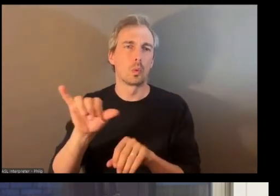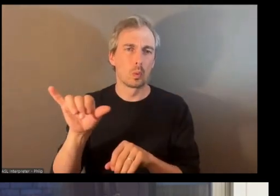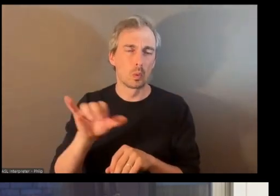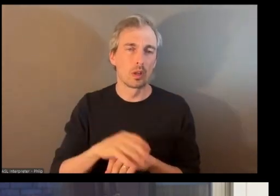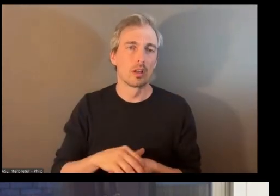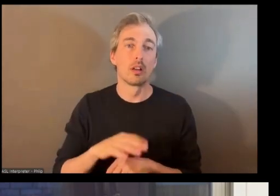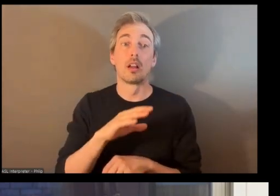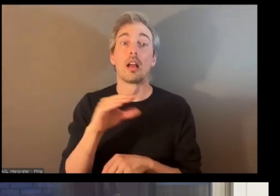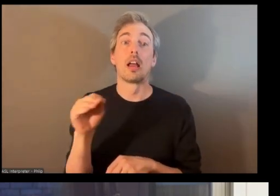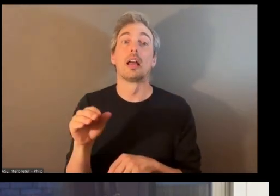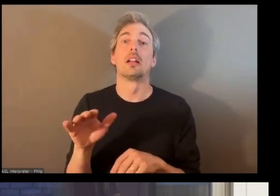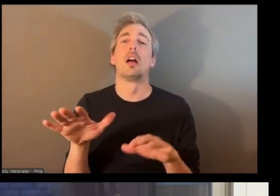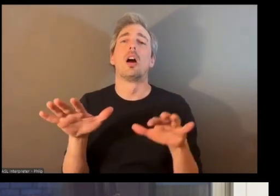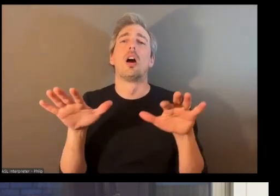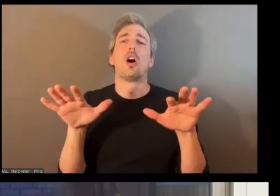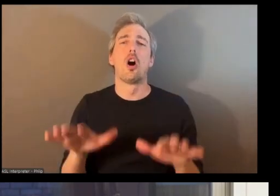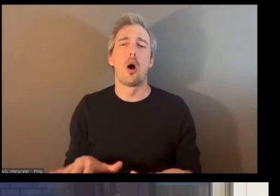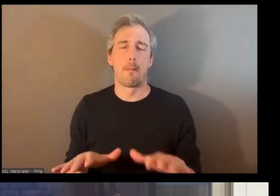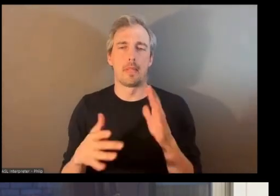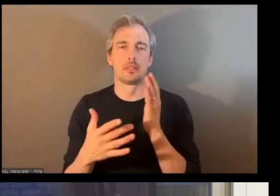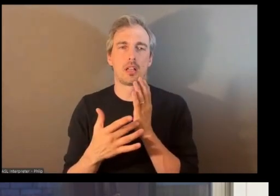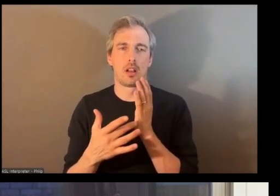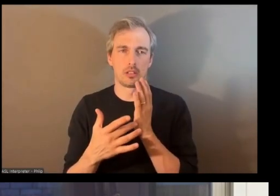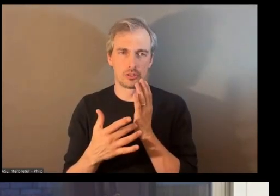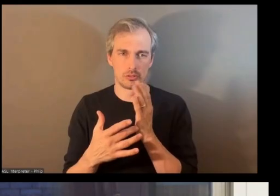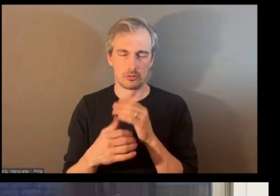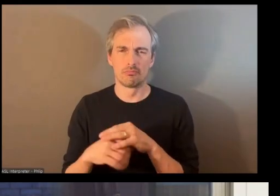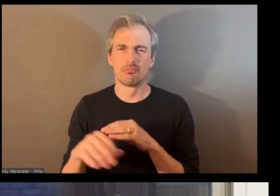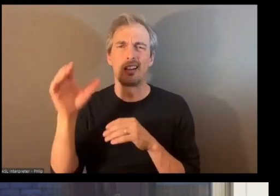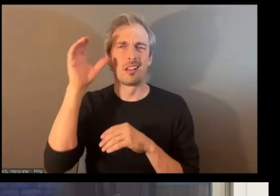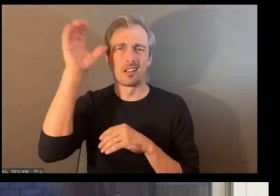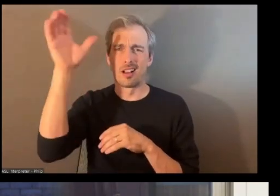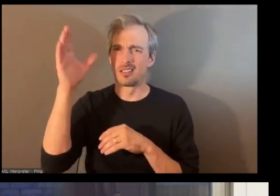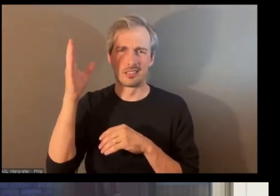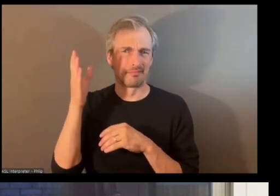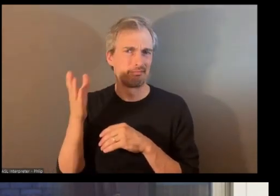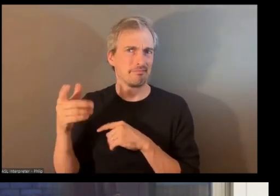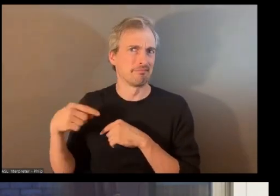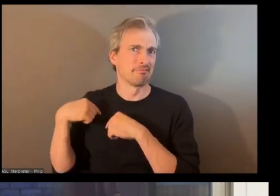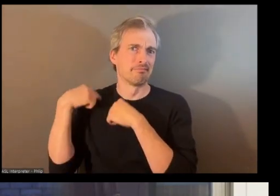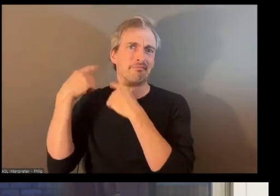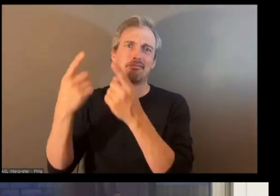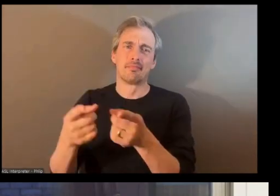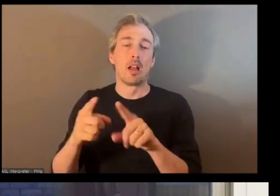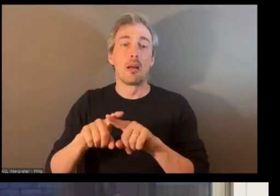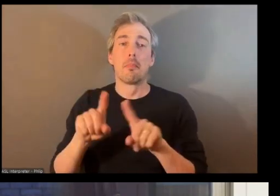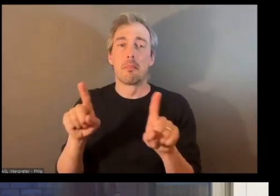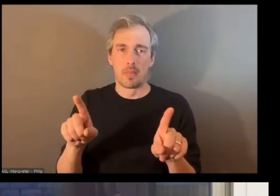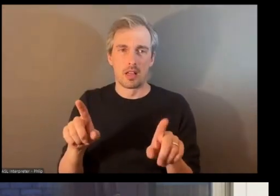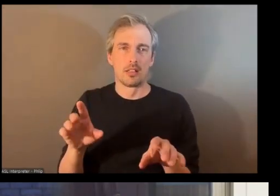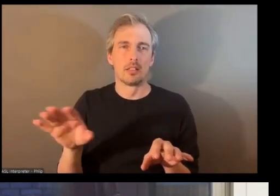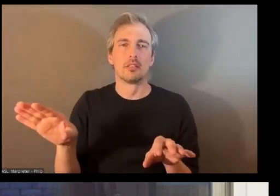And it teaches us that technology needs to simplify complexities,